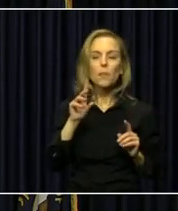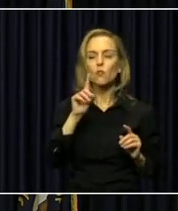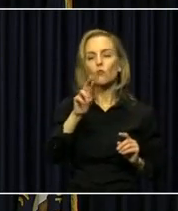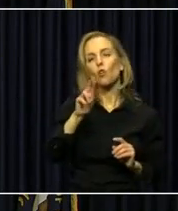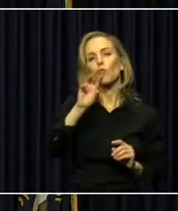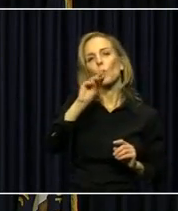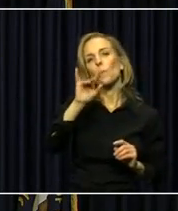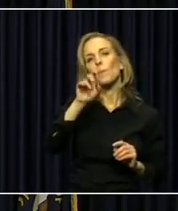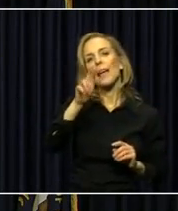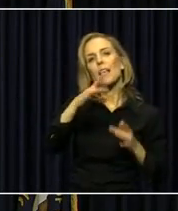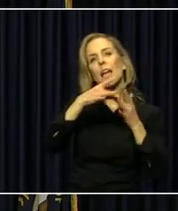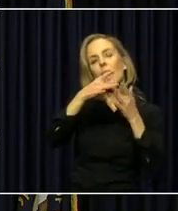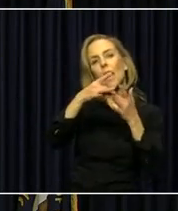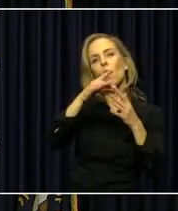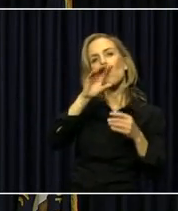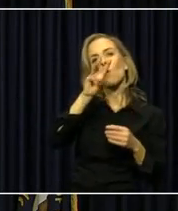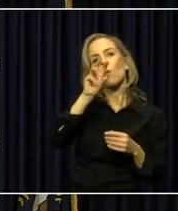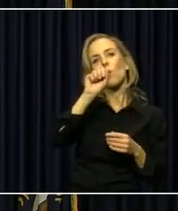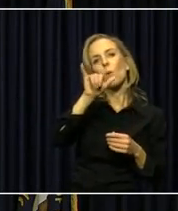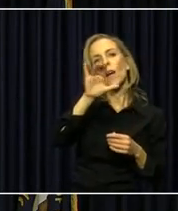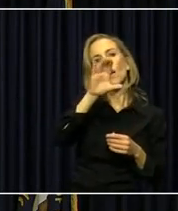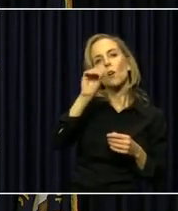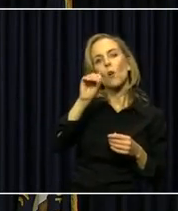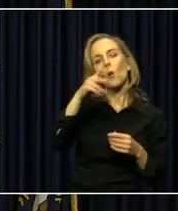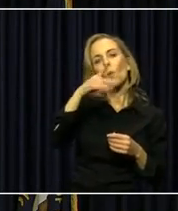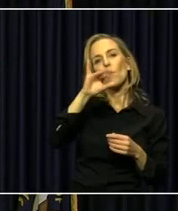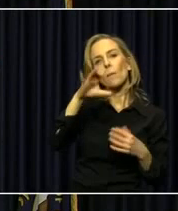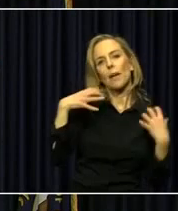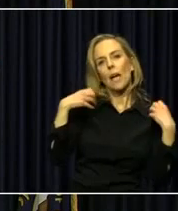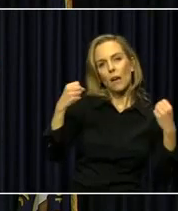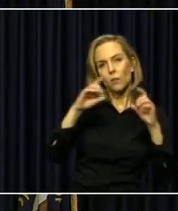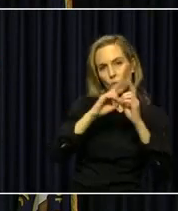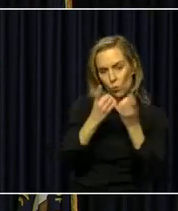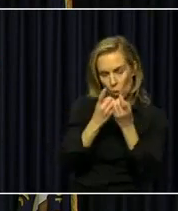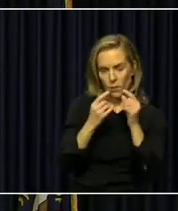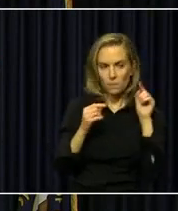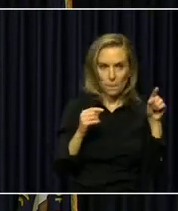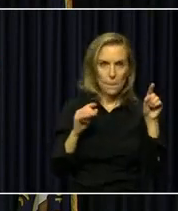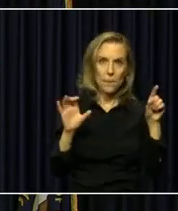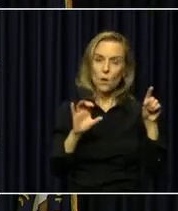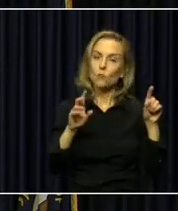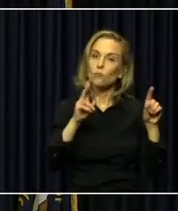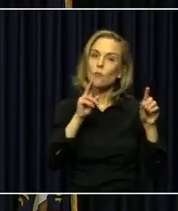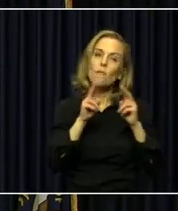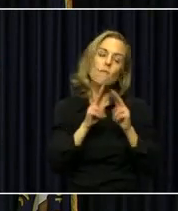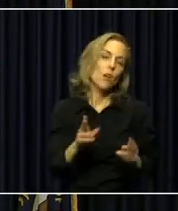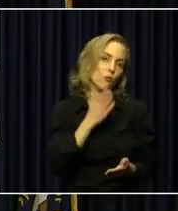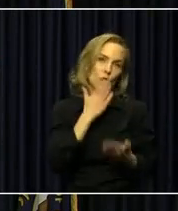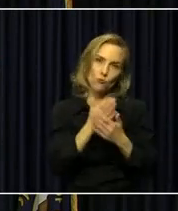WHEN THEY SHOWED YOU THE EITHER NO ONE WAS THERE OR THEY WERE DOING, IF IT WAS A SERVICE OR A DRIVE-IN OR THERE WAS NOT A MASS